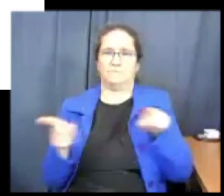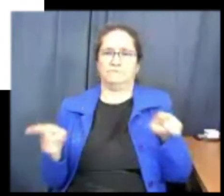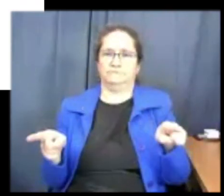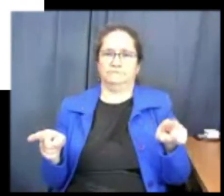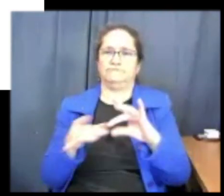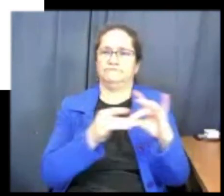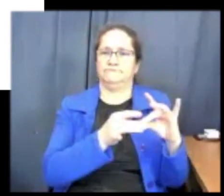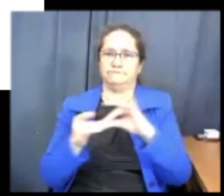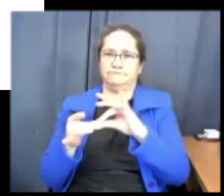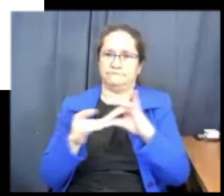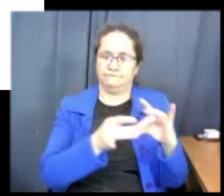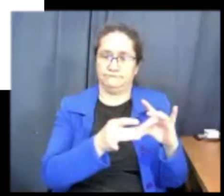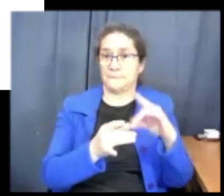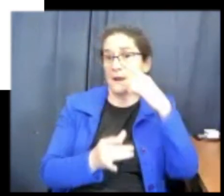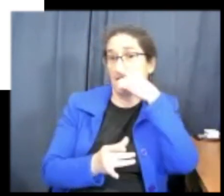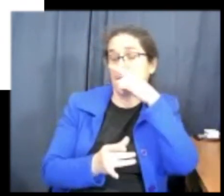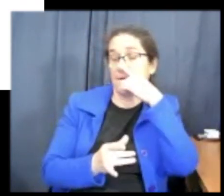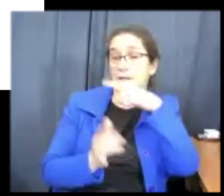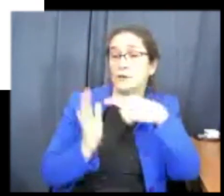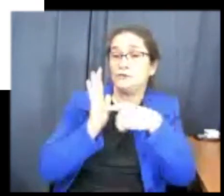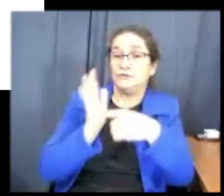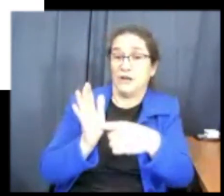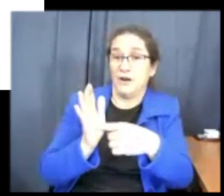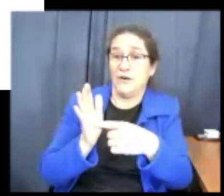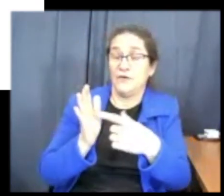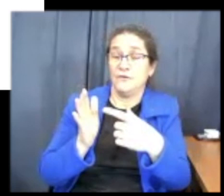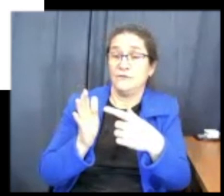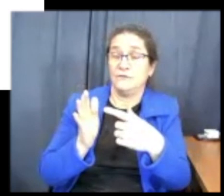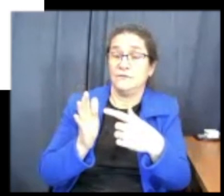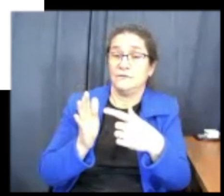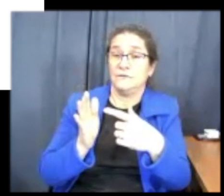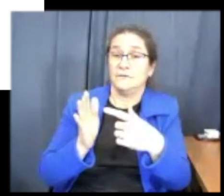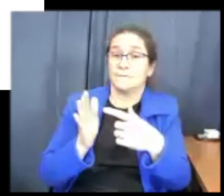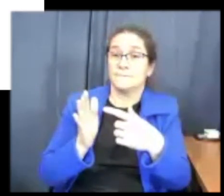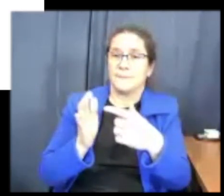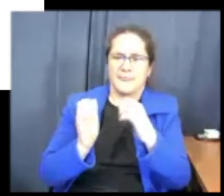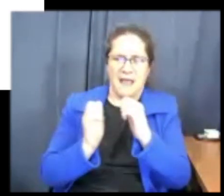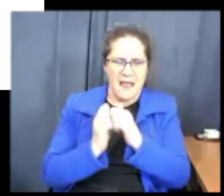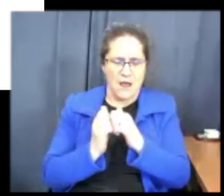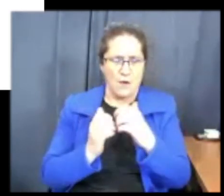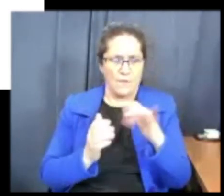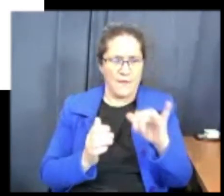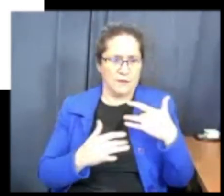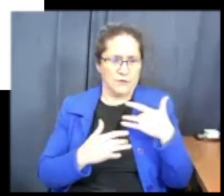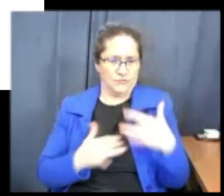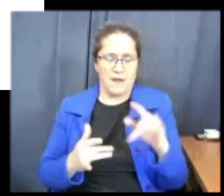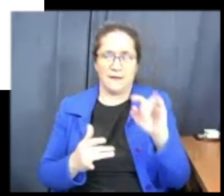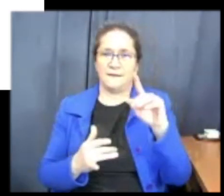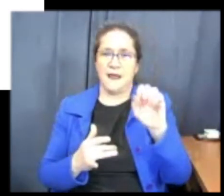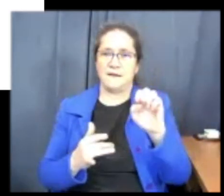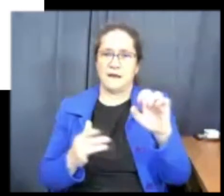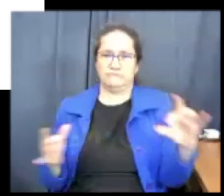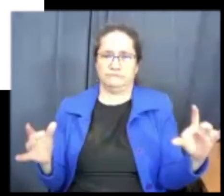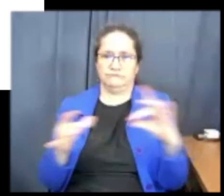Can you share a little bit more about when trend data gets connected a little bit and becomes more correlation based data.